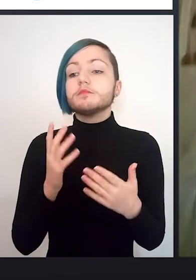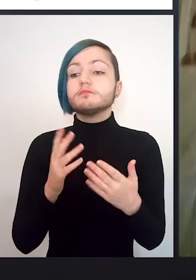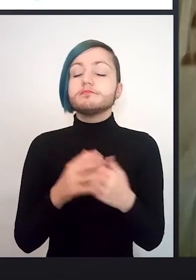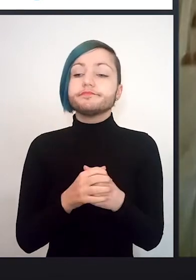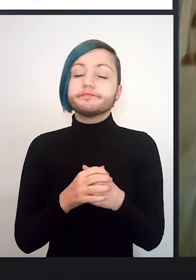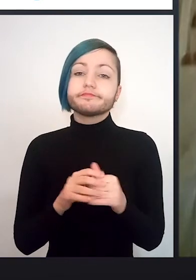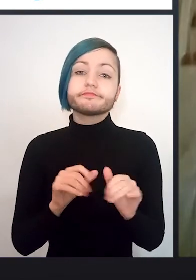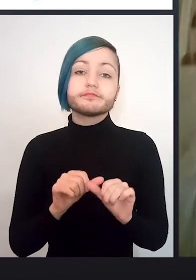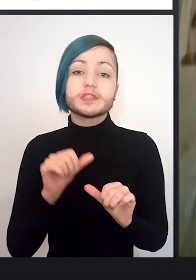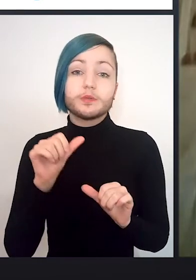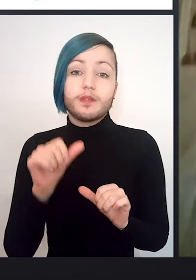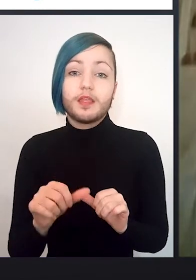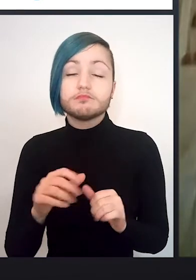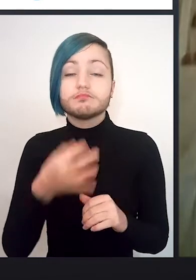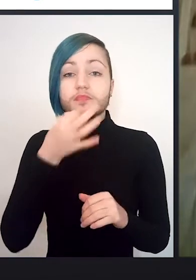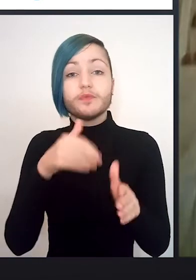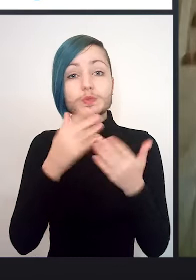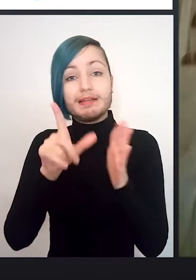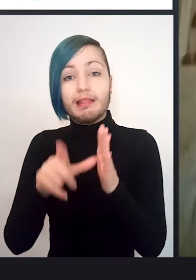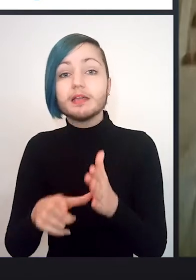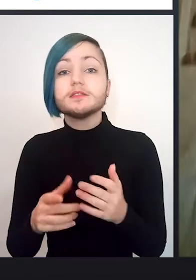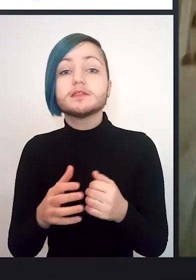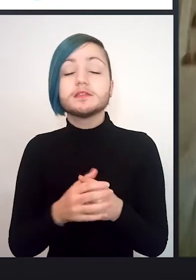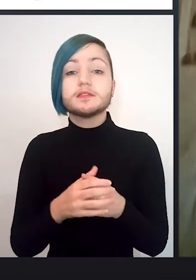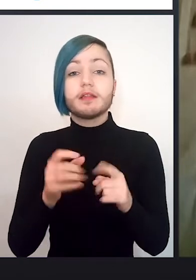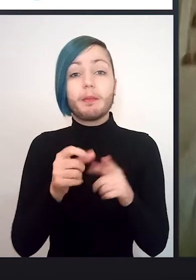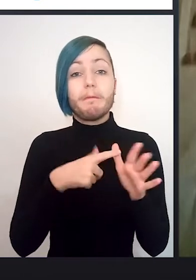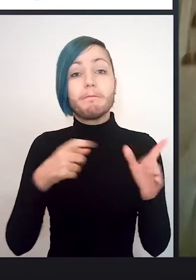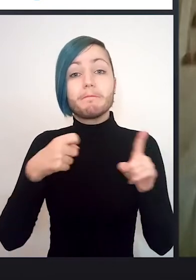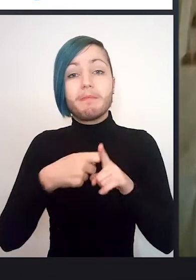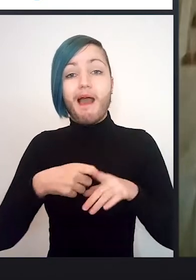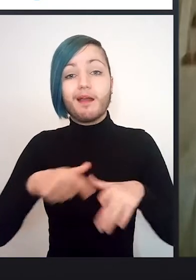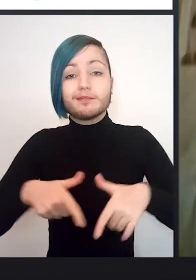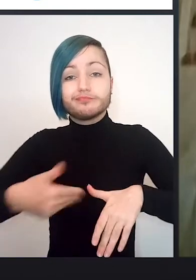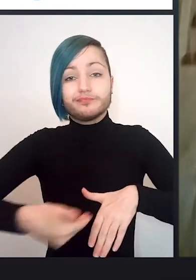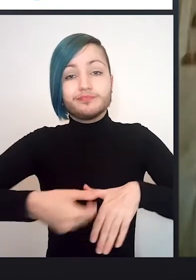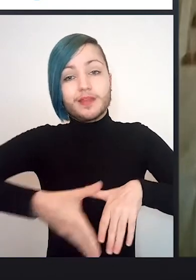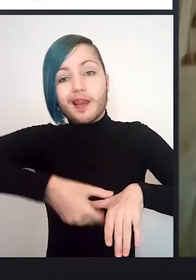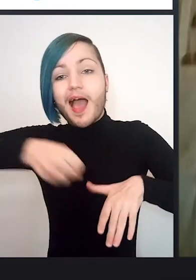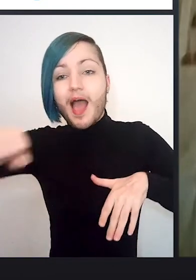Then you come to a point a few days later when the pack's removed. And